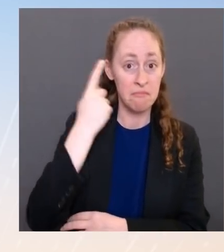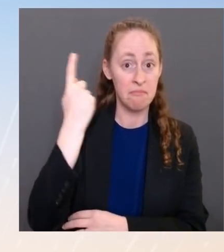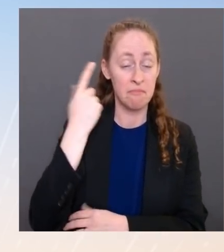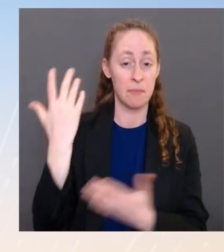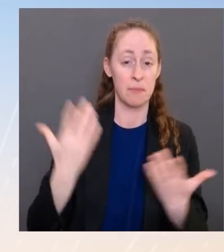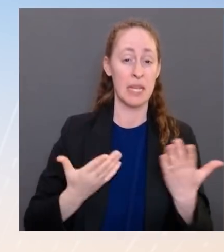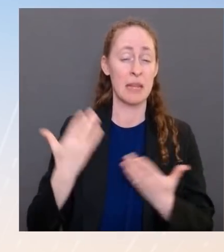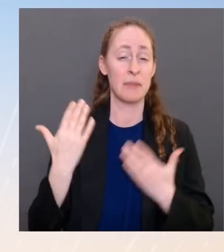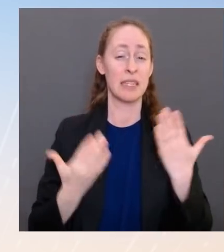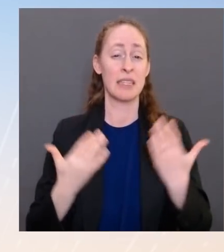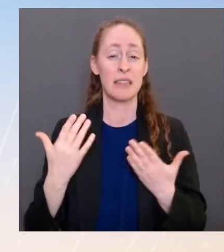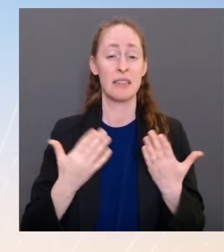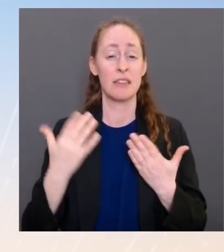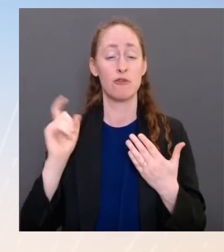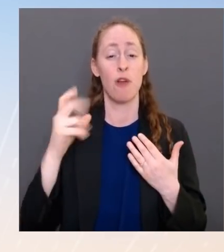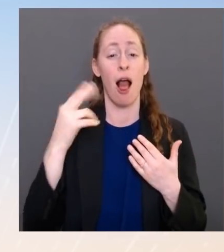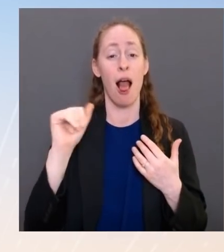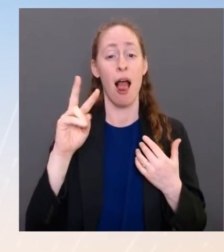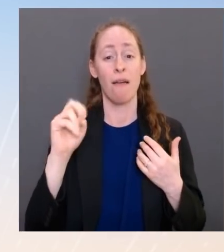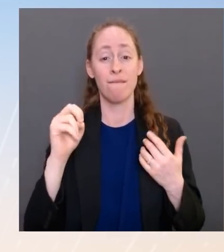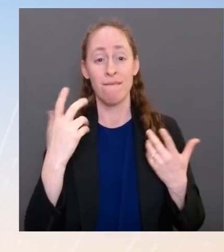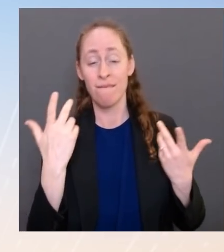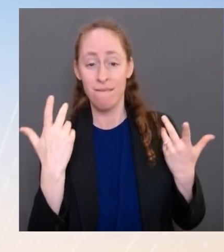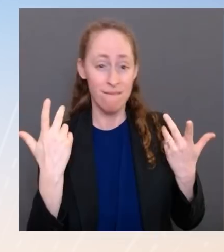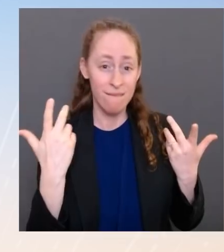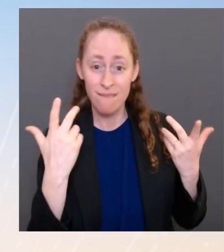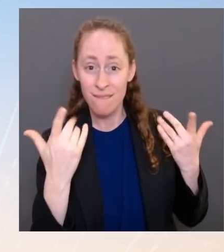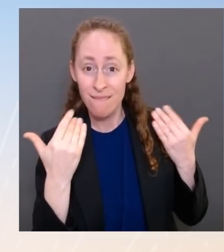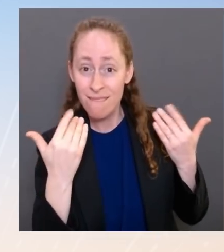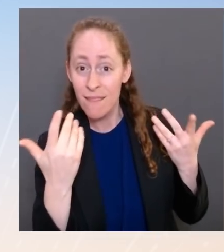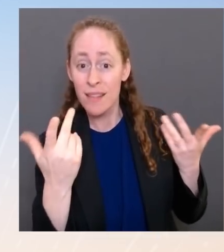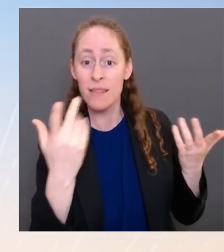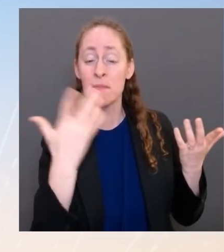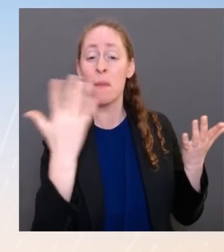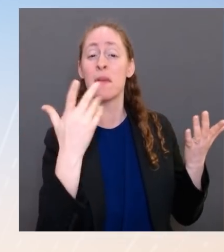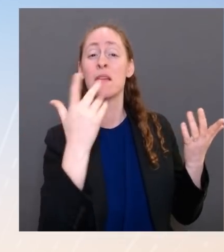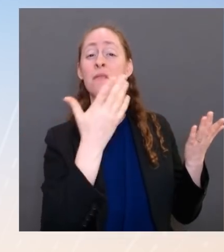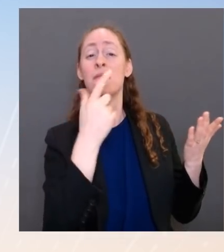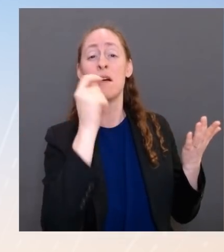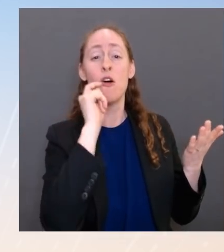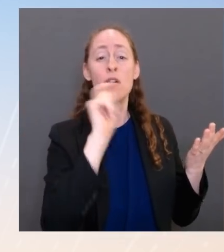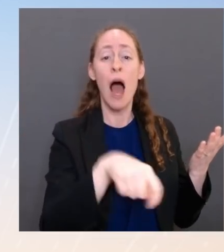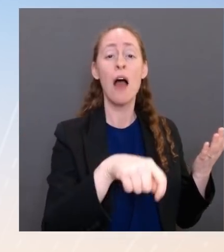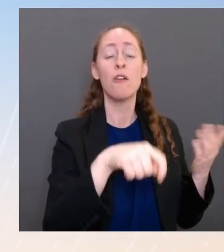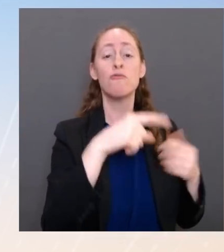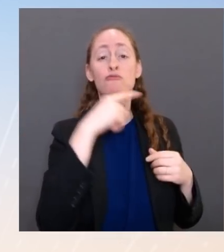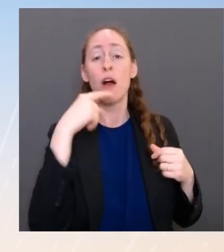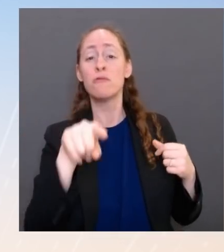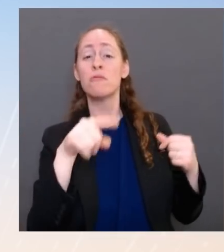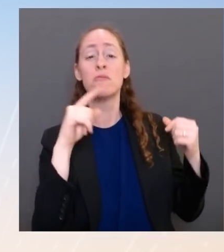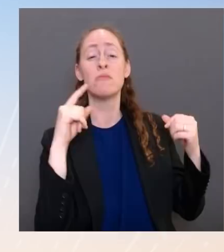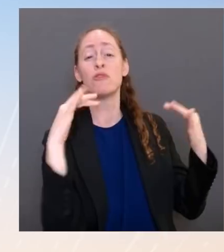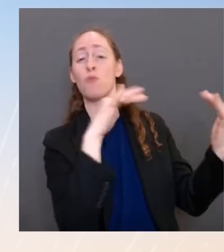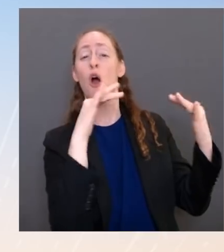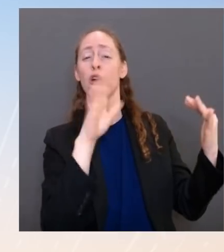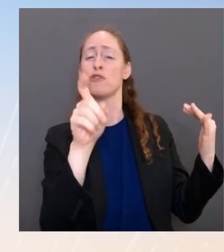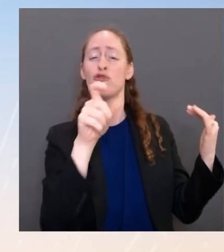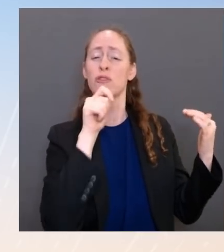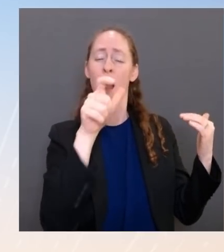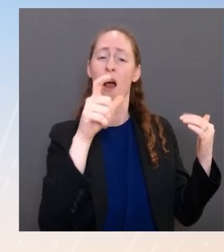But we know and you heard, I think, our Director of National Intelligence on Capitol Hill today say that we don't see a sign from the Russians